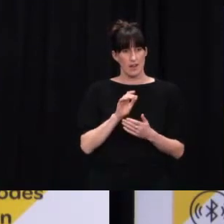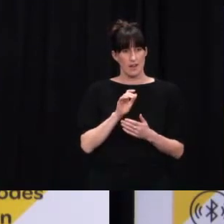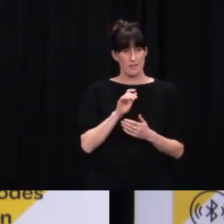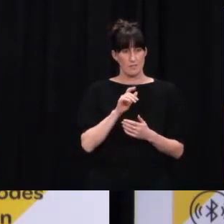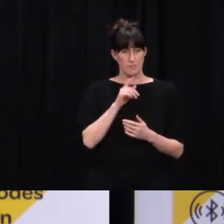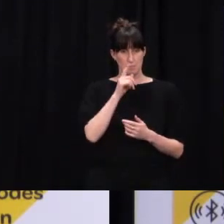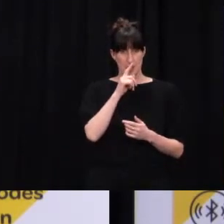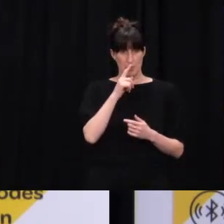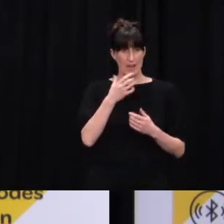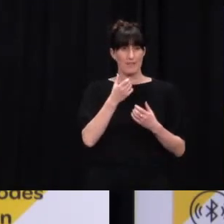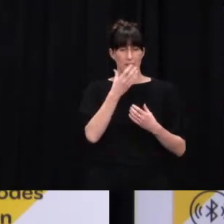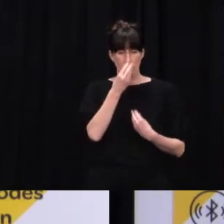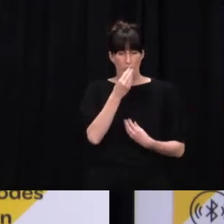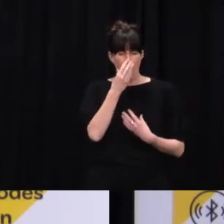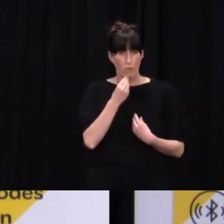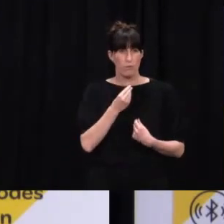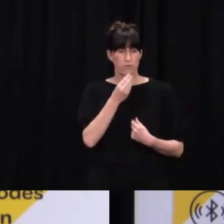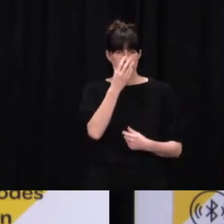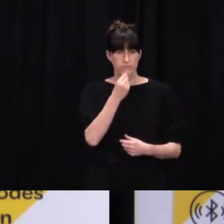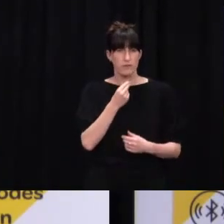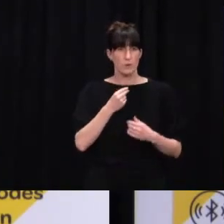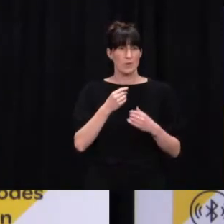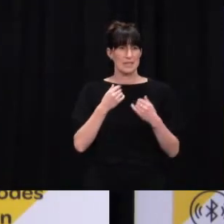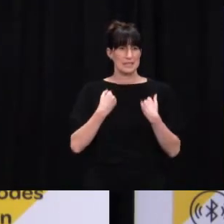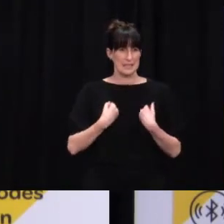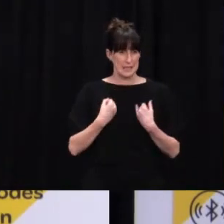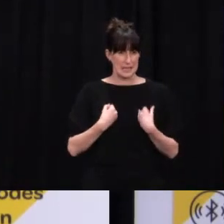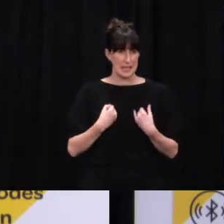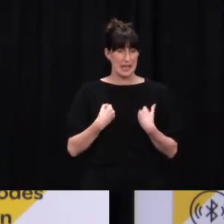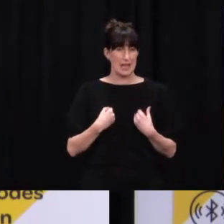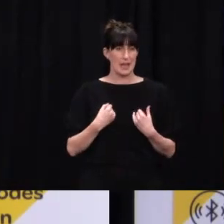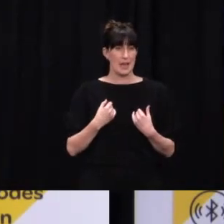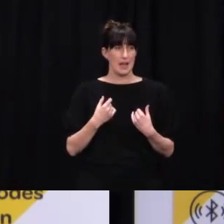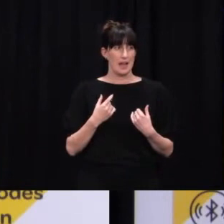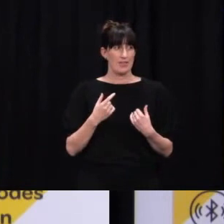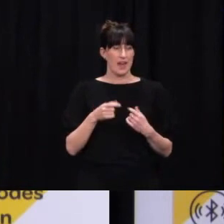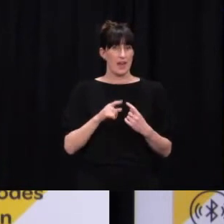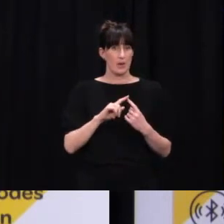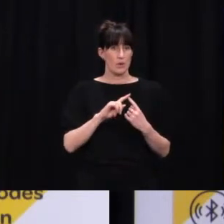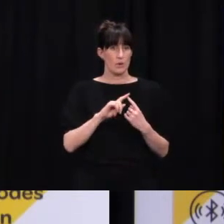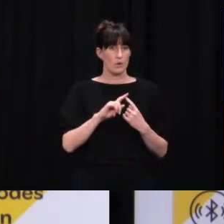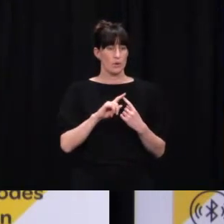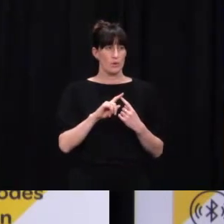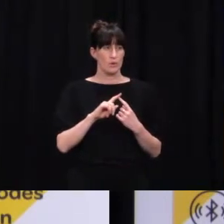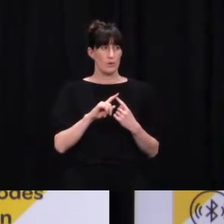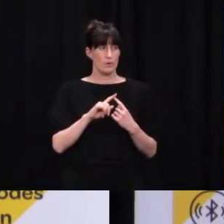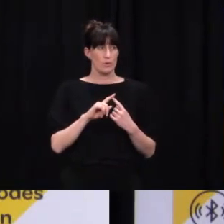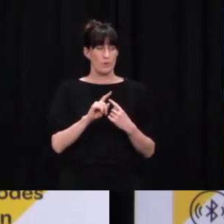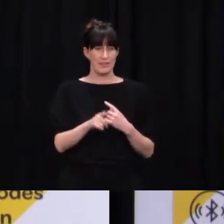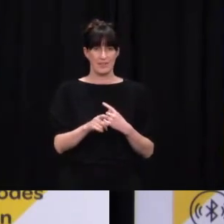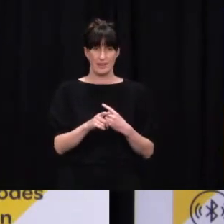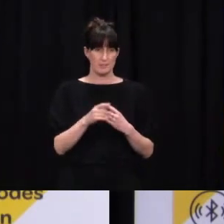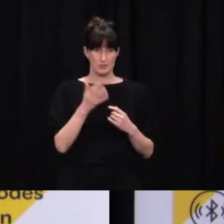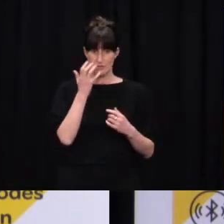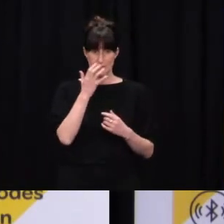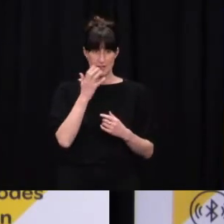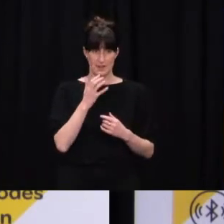symptoms around that period, but probably looking at the